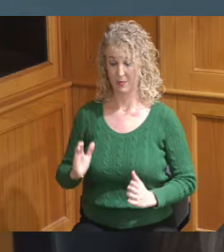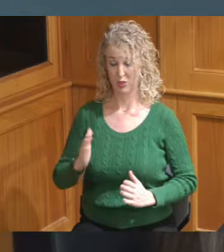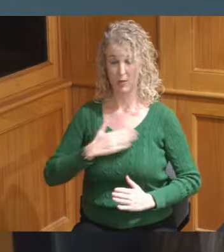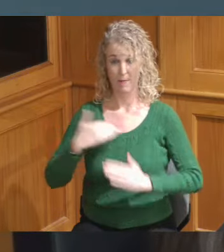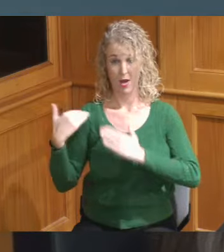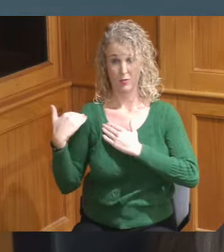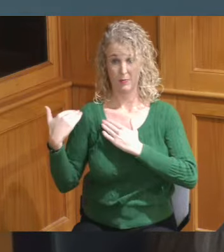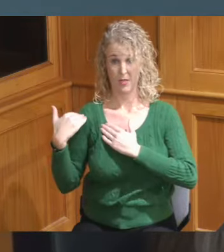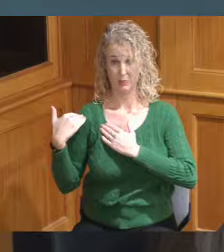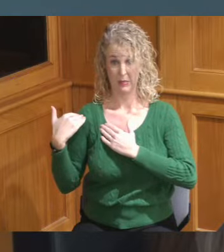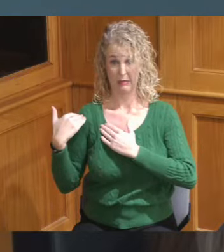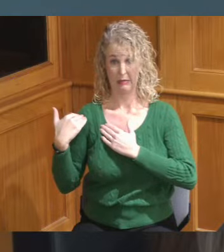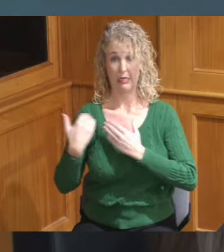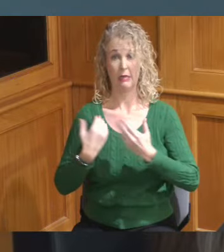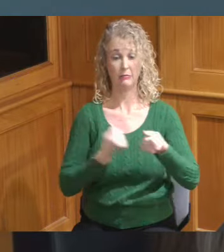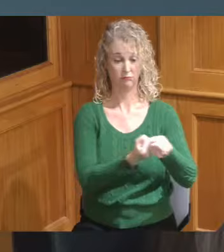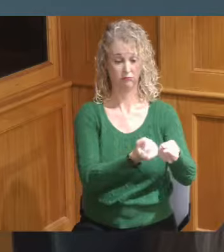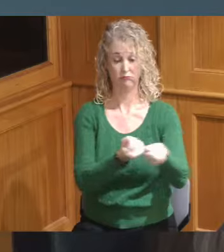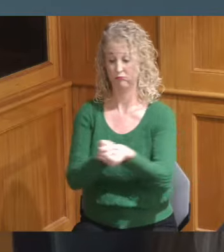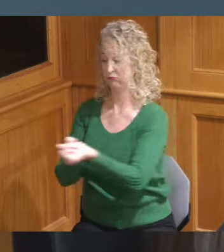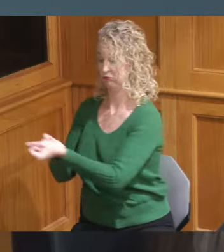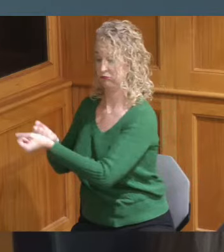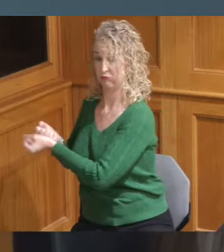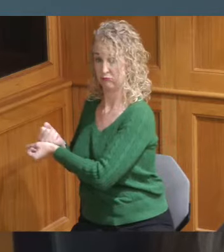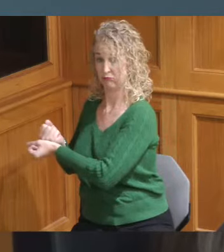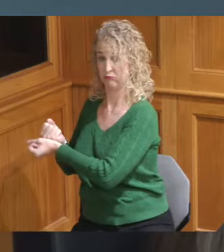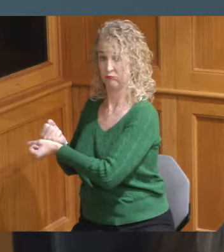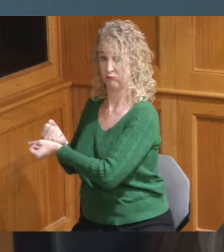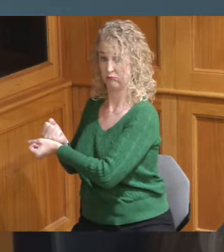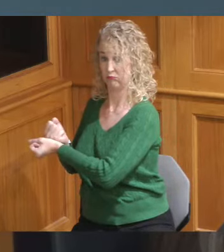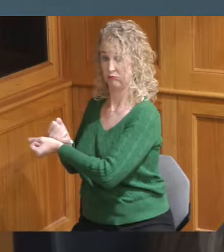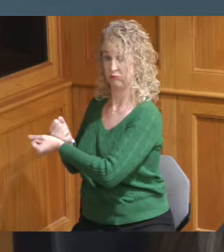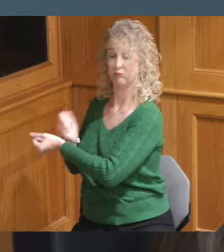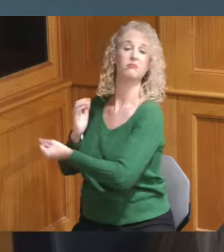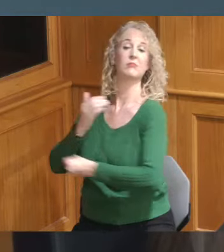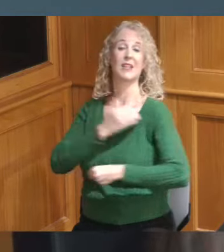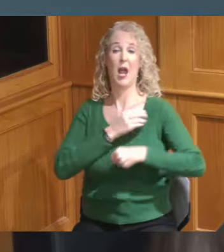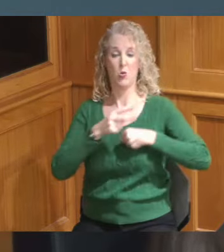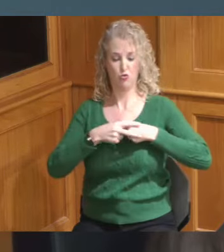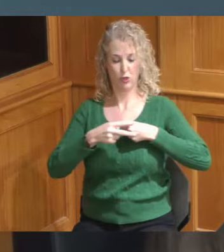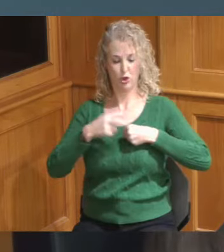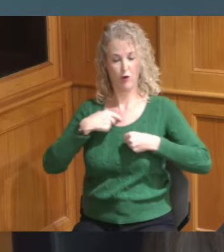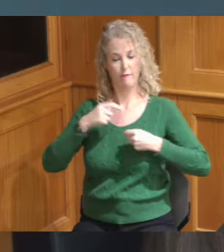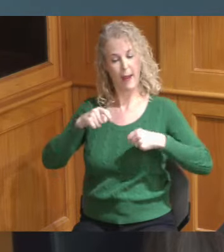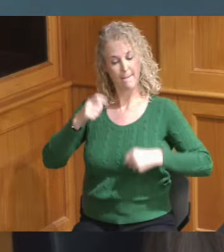keep a reserve. Our reserve is down. Not not a lot. I think it's down about 3% than where